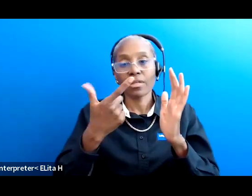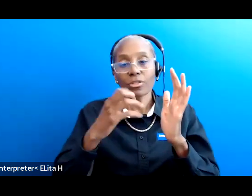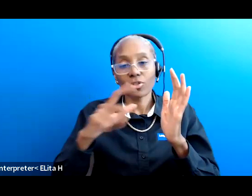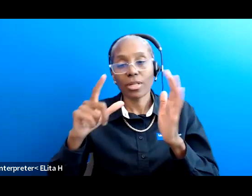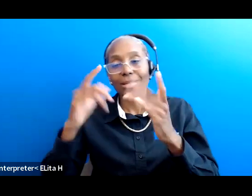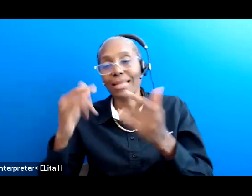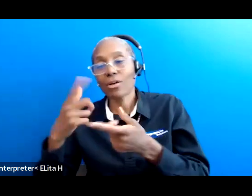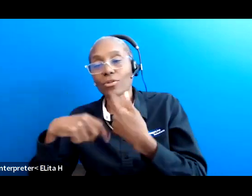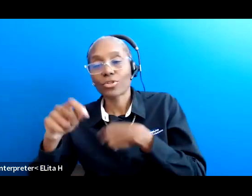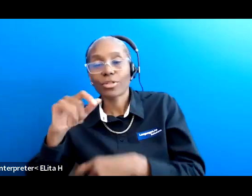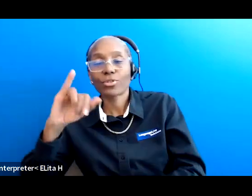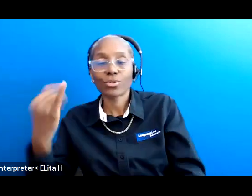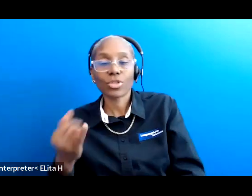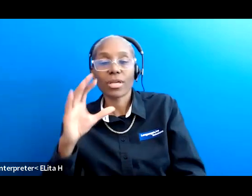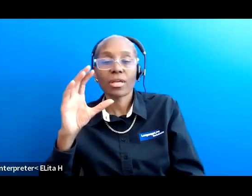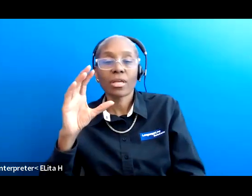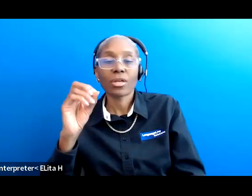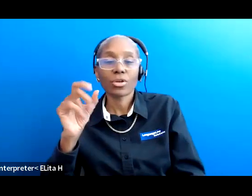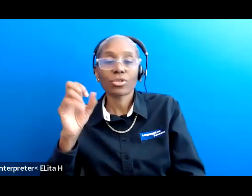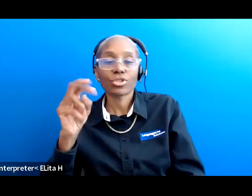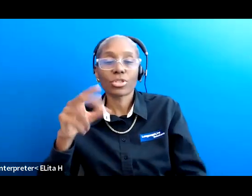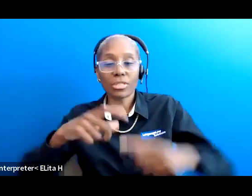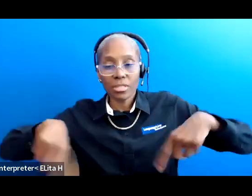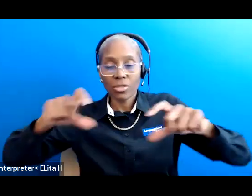cushion foam with a small Roho insert.